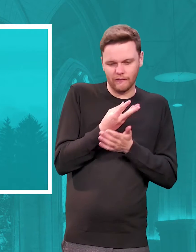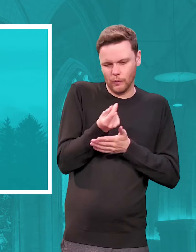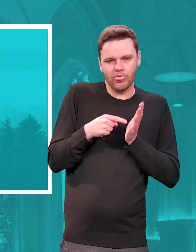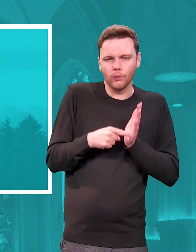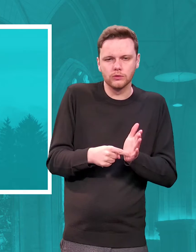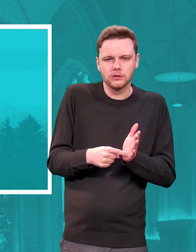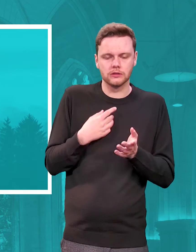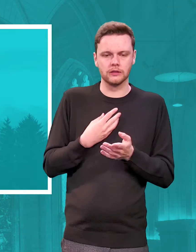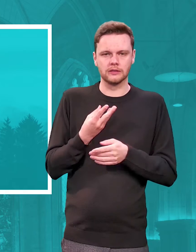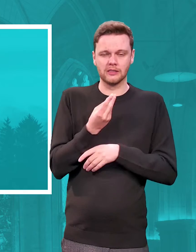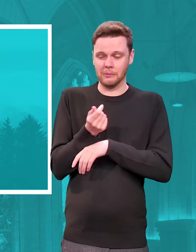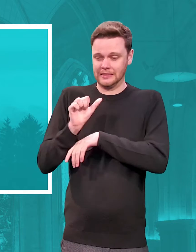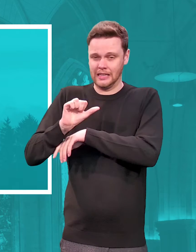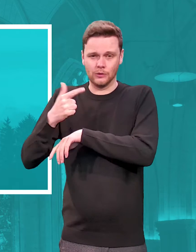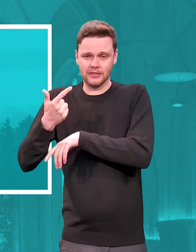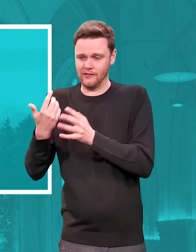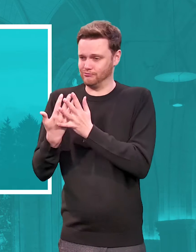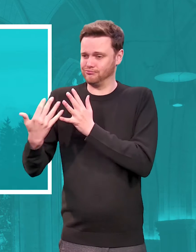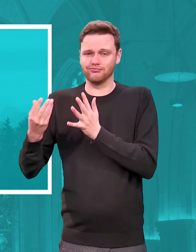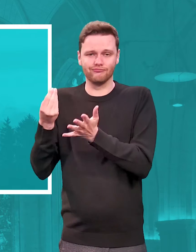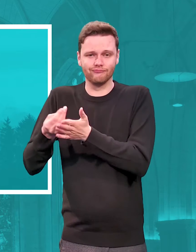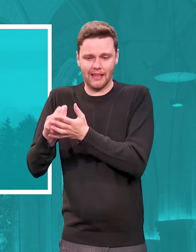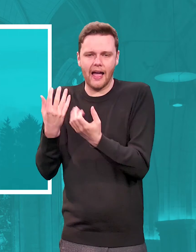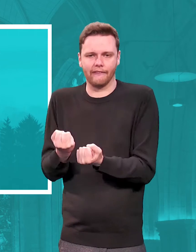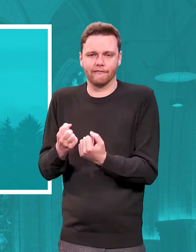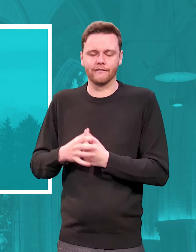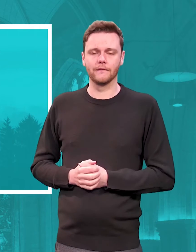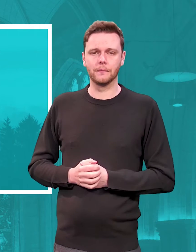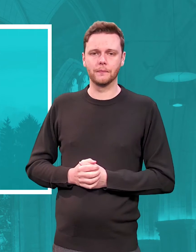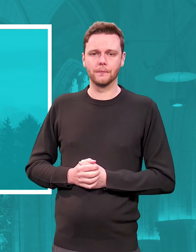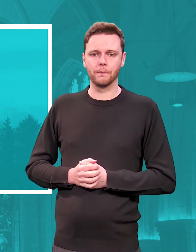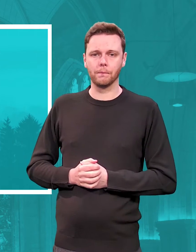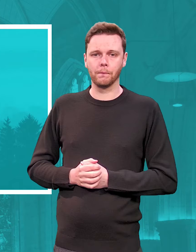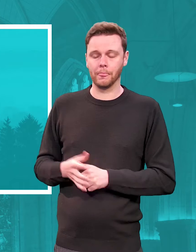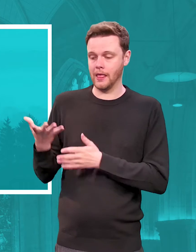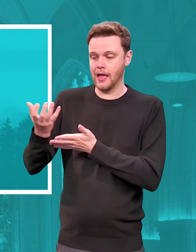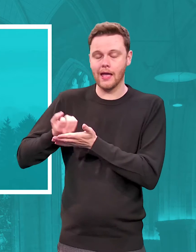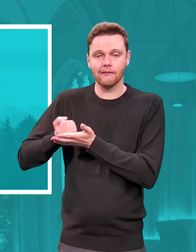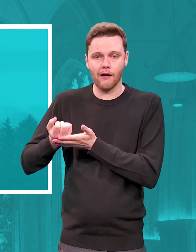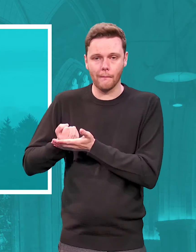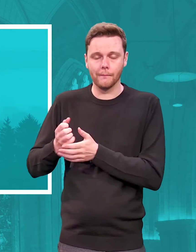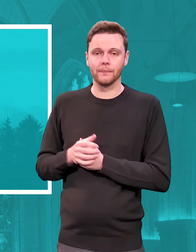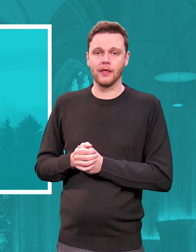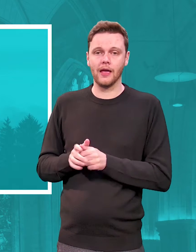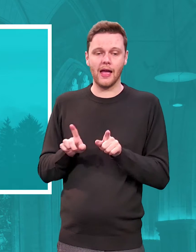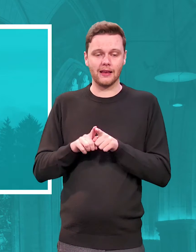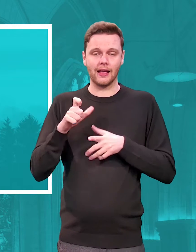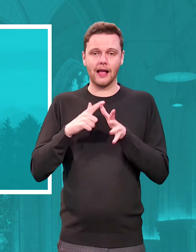to some with six or seven figure capital sums. Income and in some cases capital too from these funds